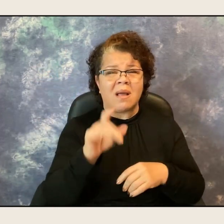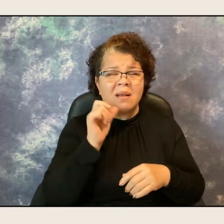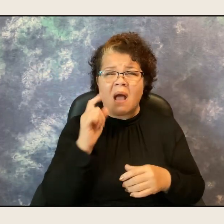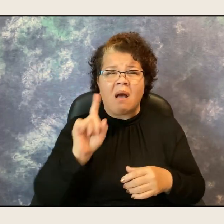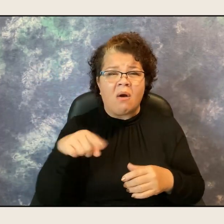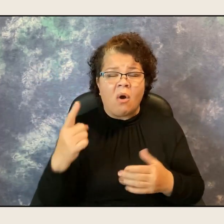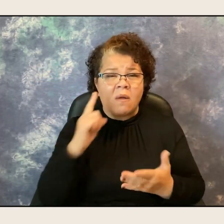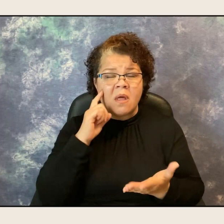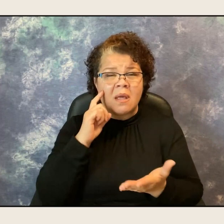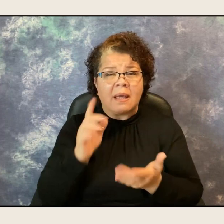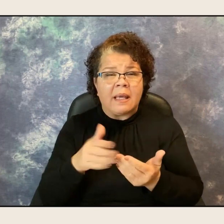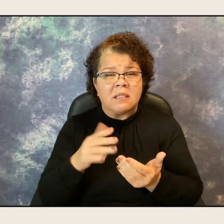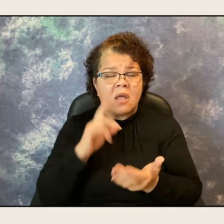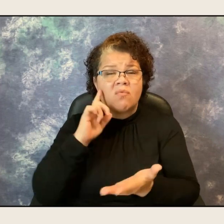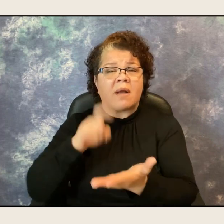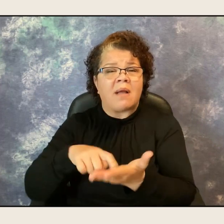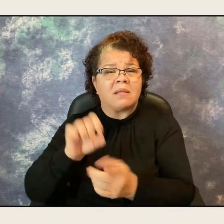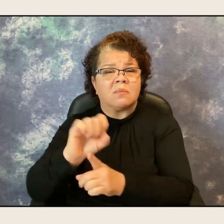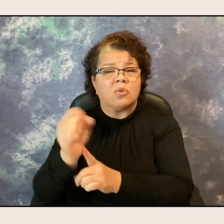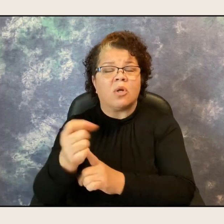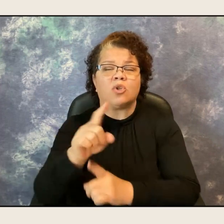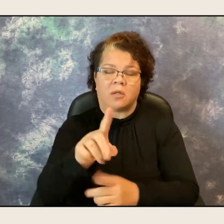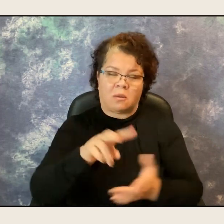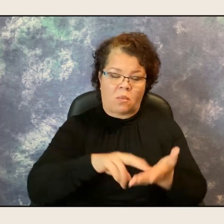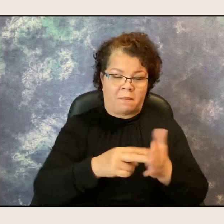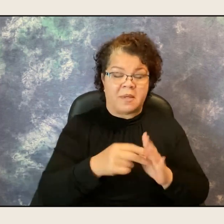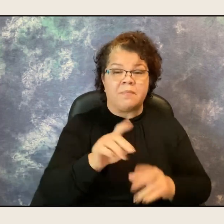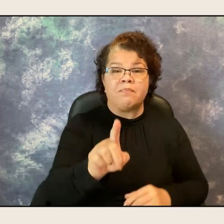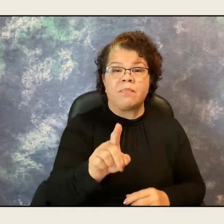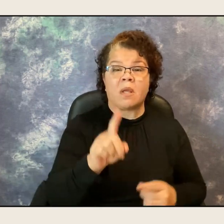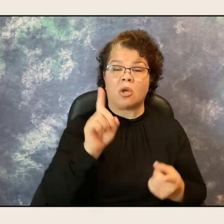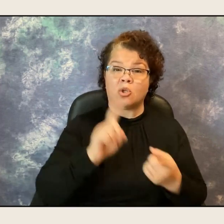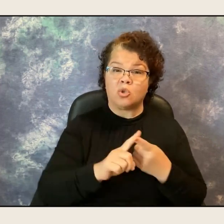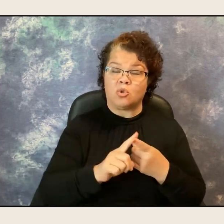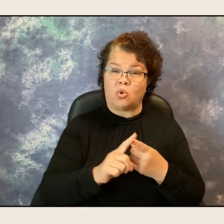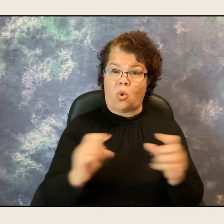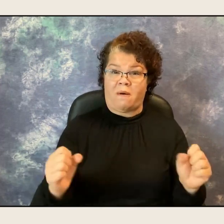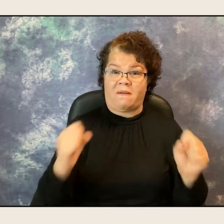And in other words, to fight climate change is so vast.